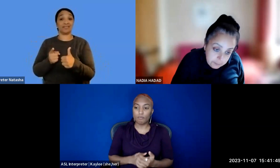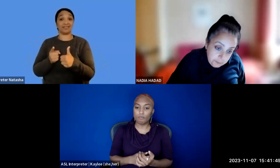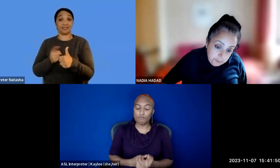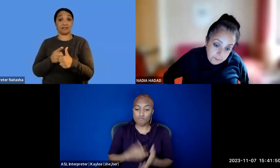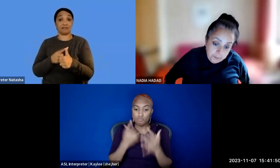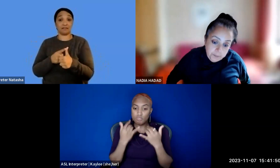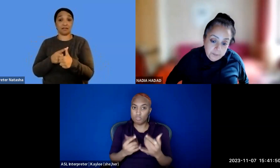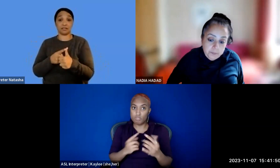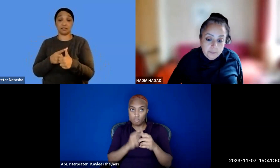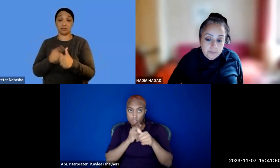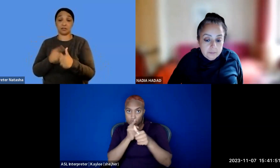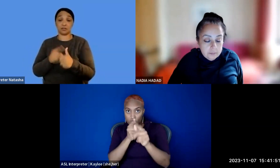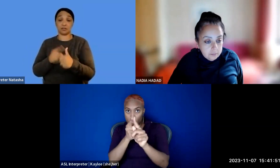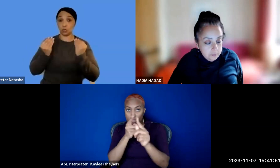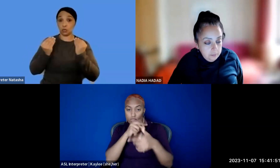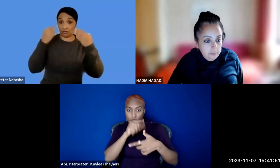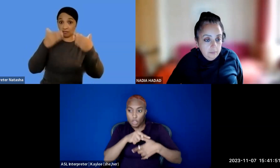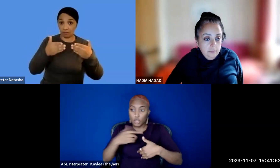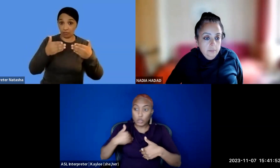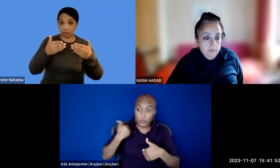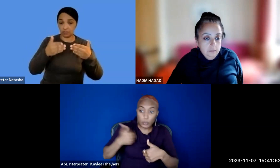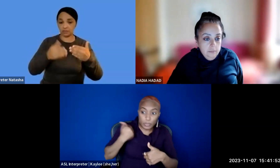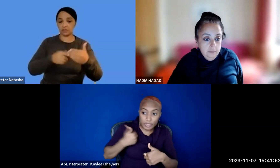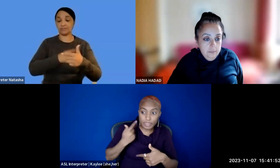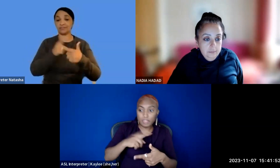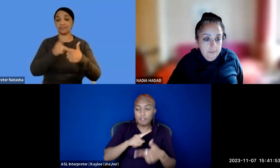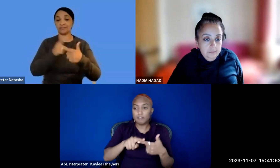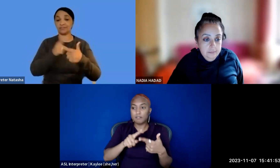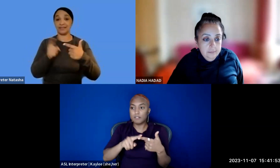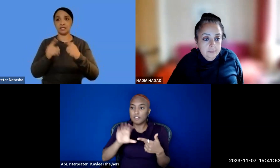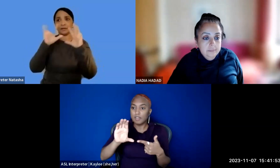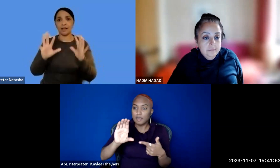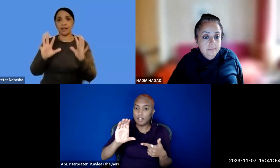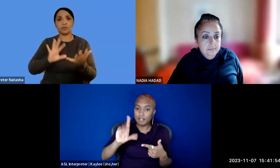second, climate change and support to green and blue economies,